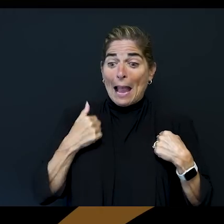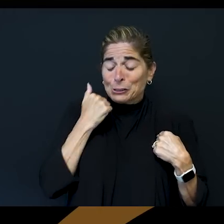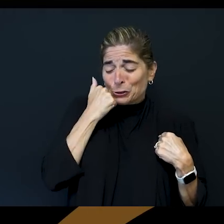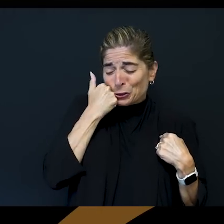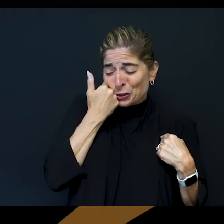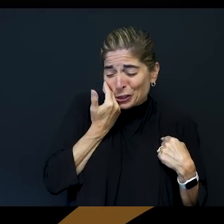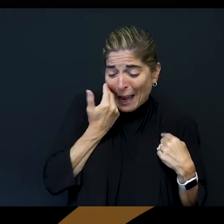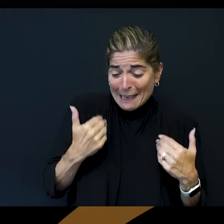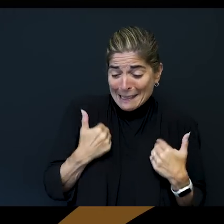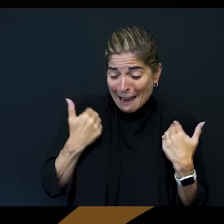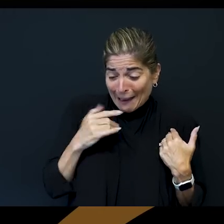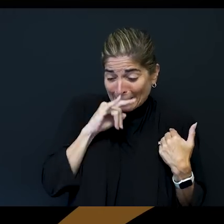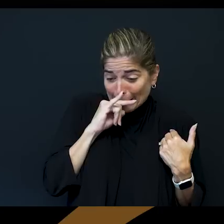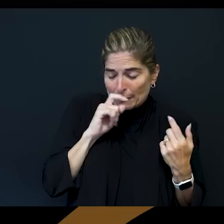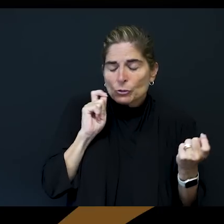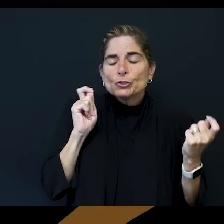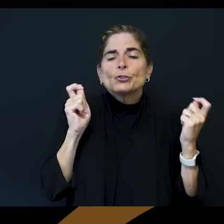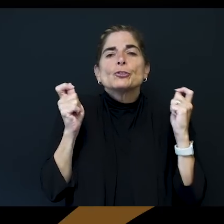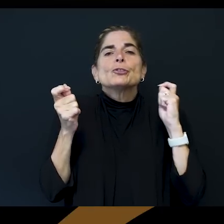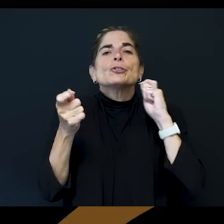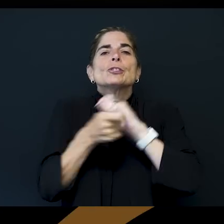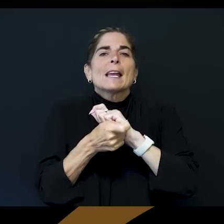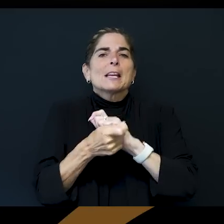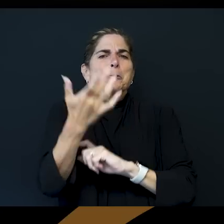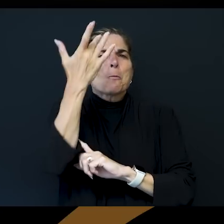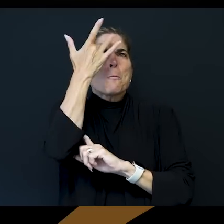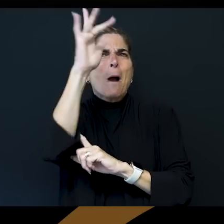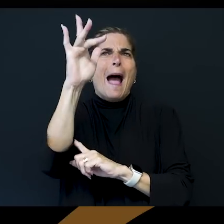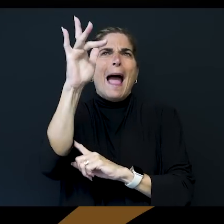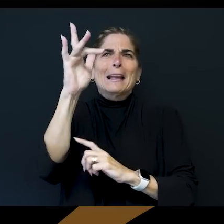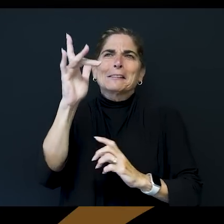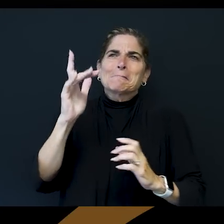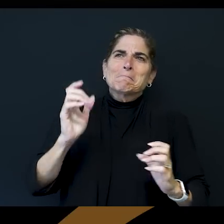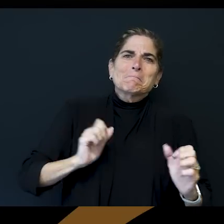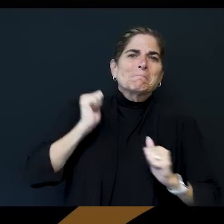into a wise, outspoken young man who is not